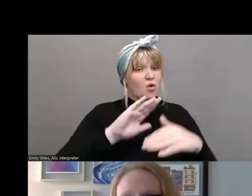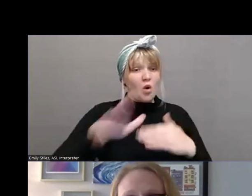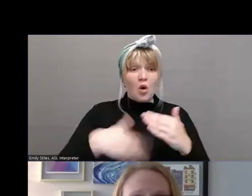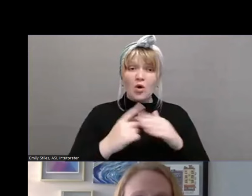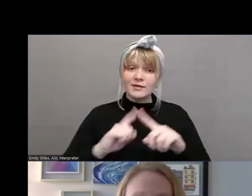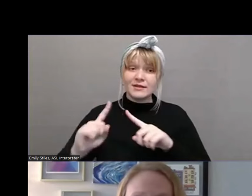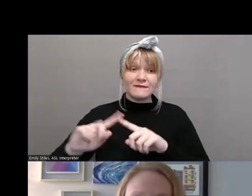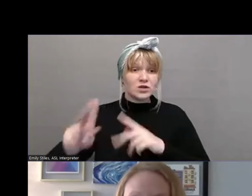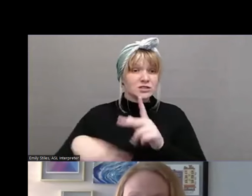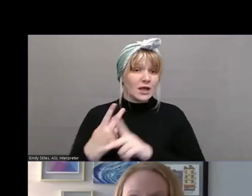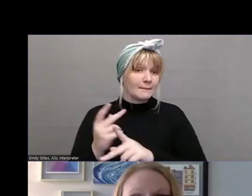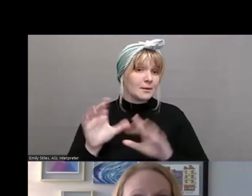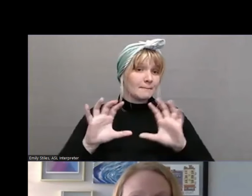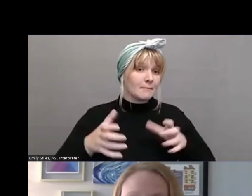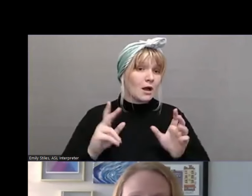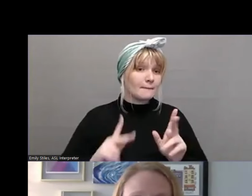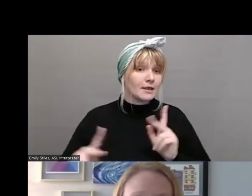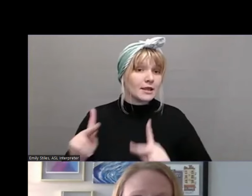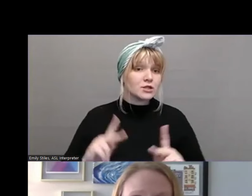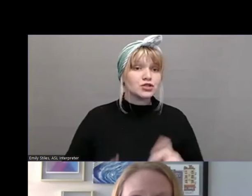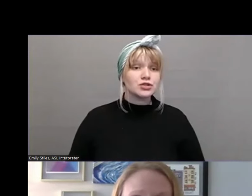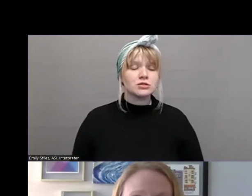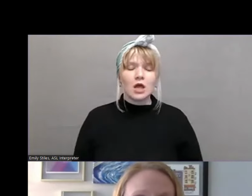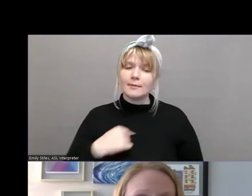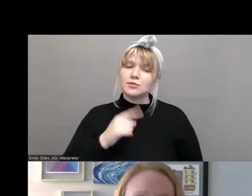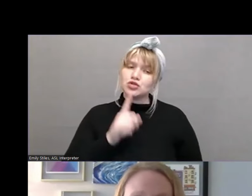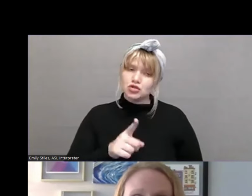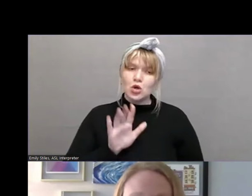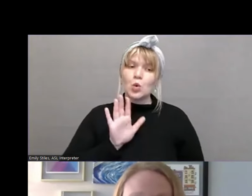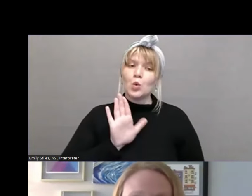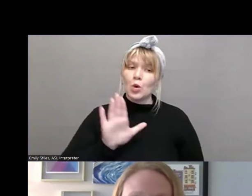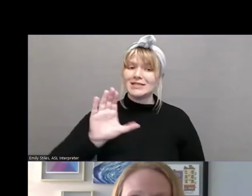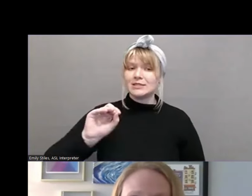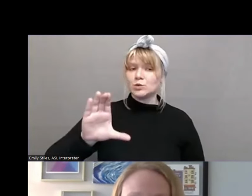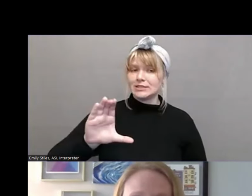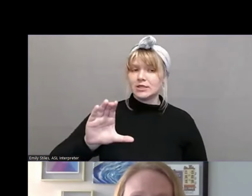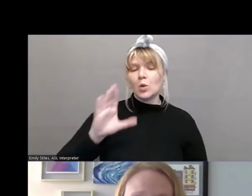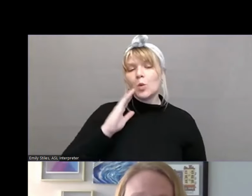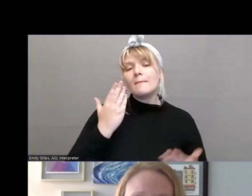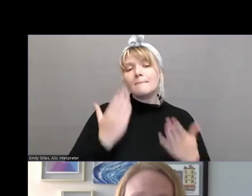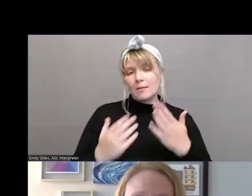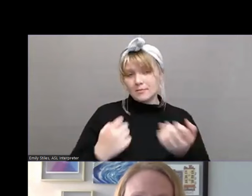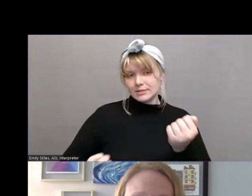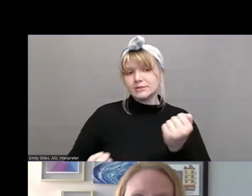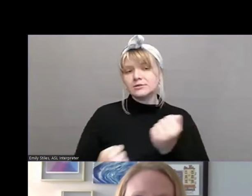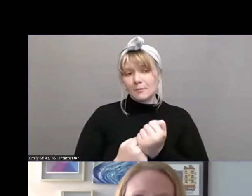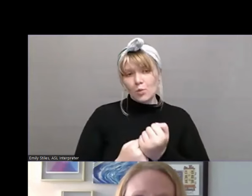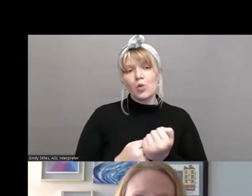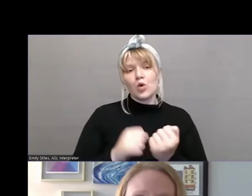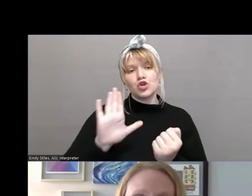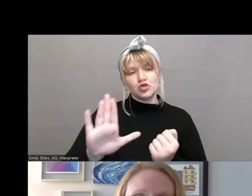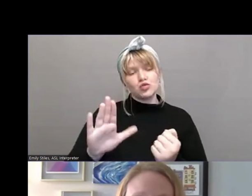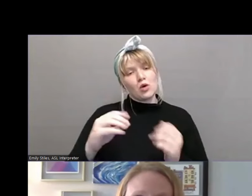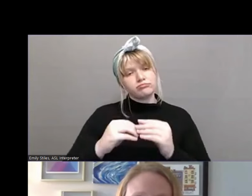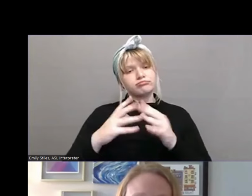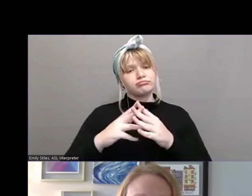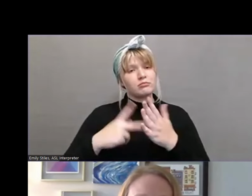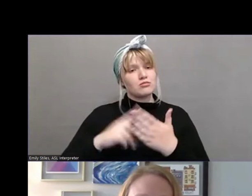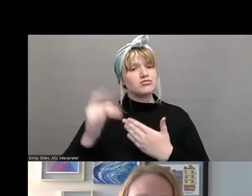I am sure that your CoC would probably be supportive as needed in order to make that happen.